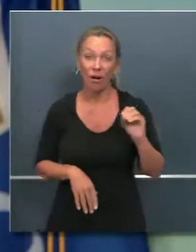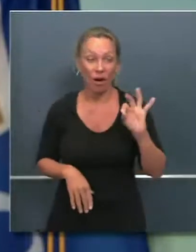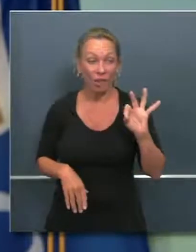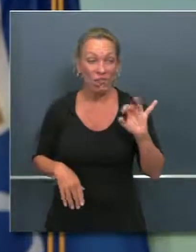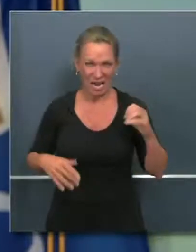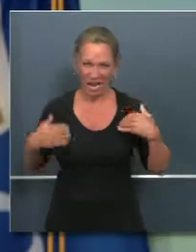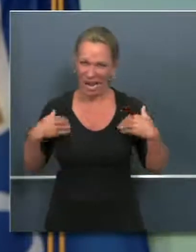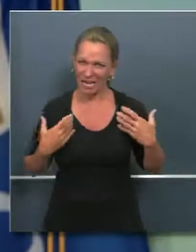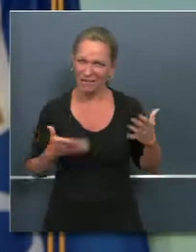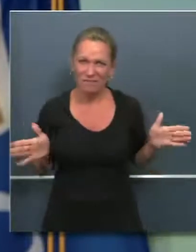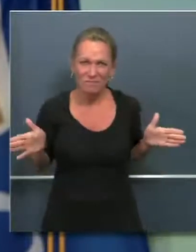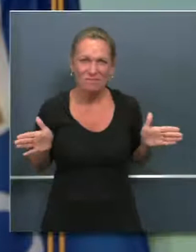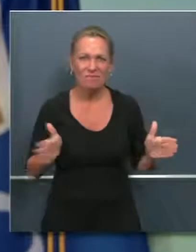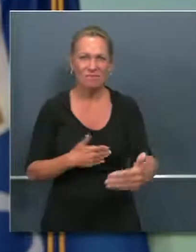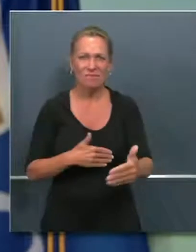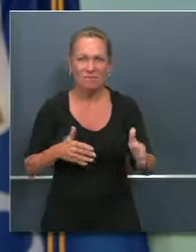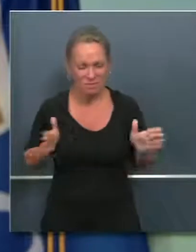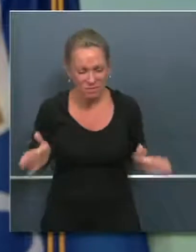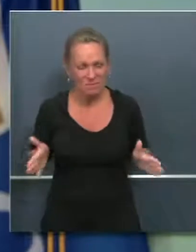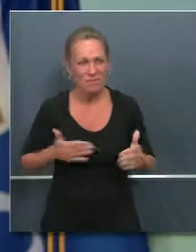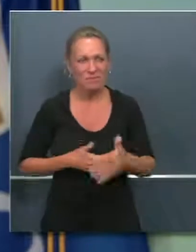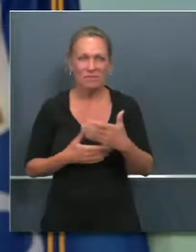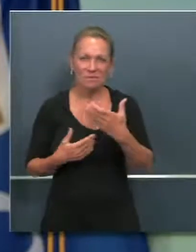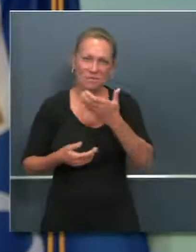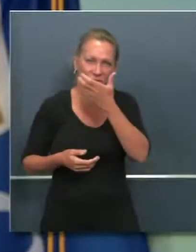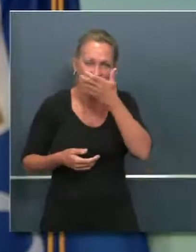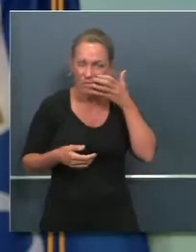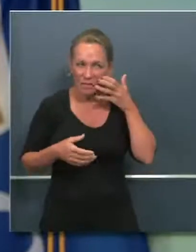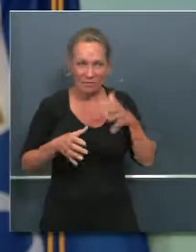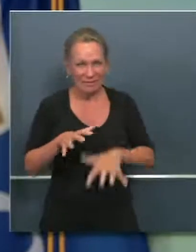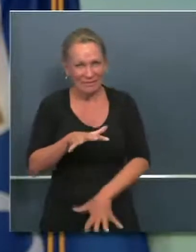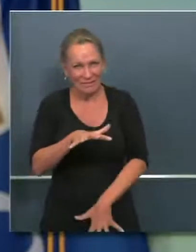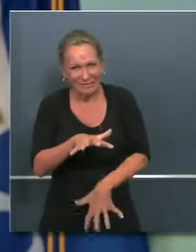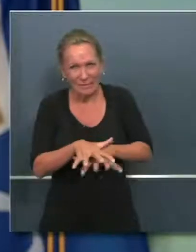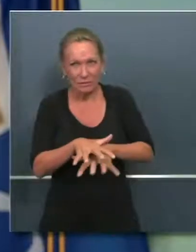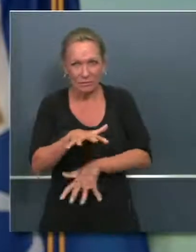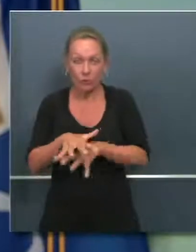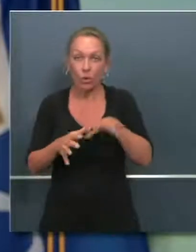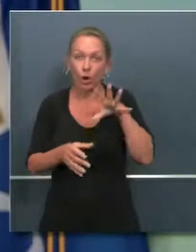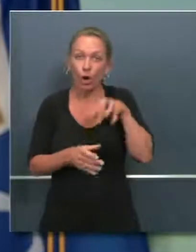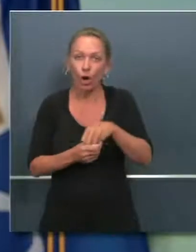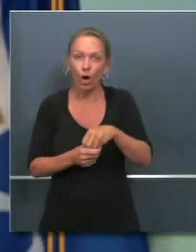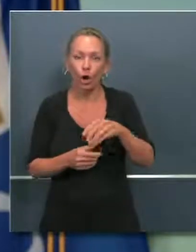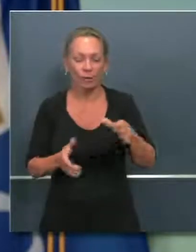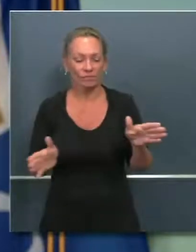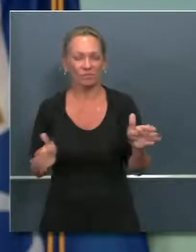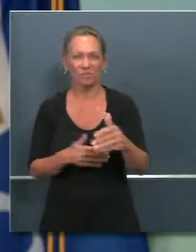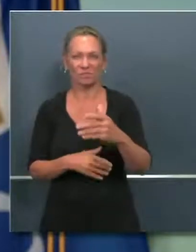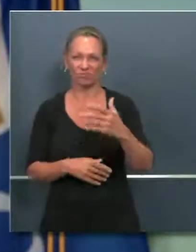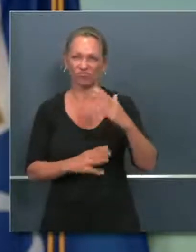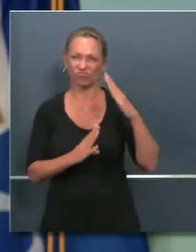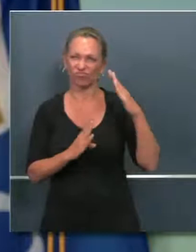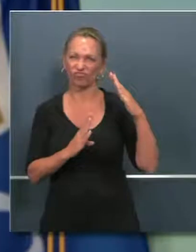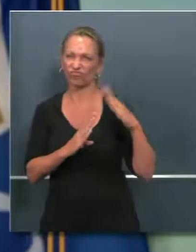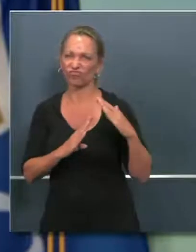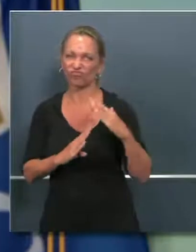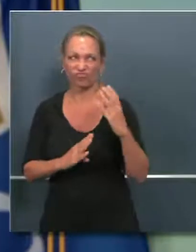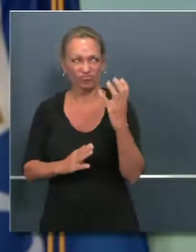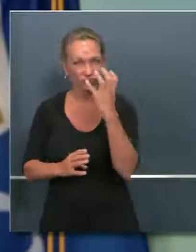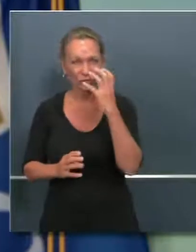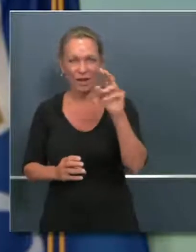masks not just procedure masks and surgical masks I just want folks to know we have been blessed